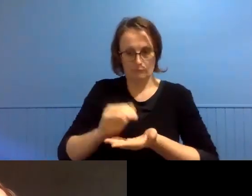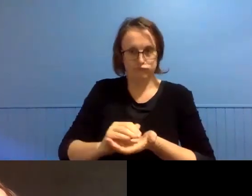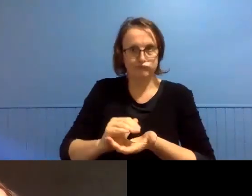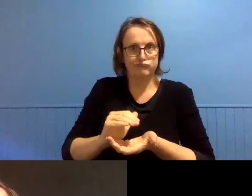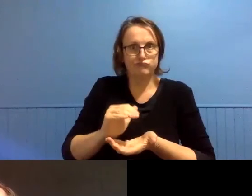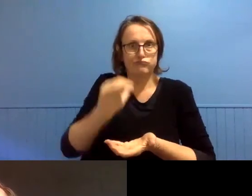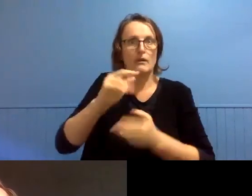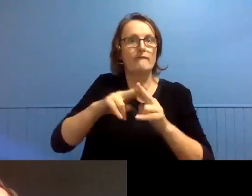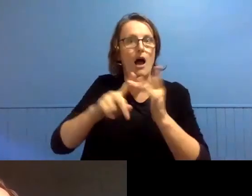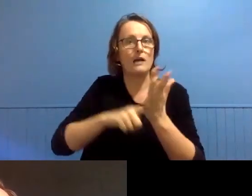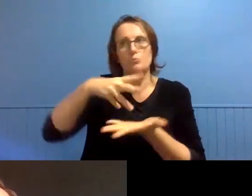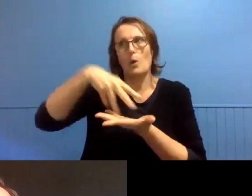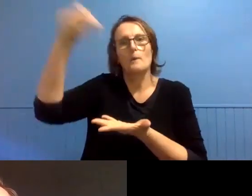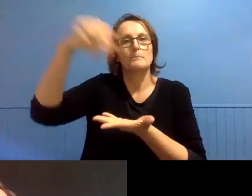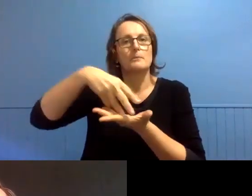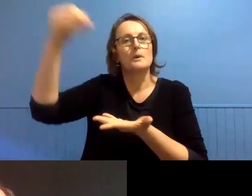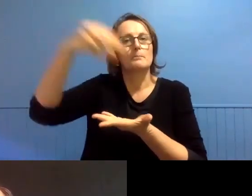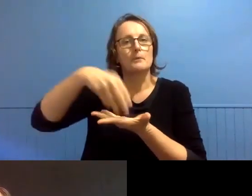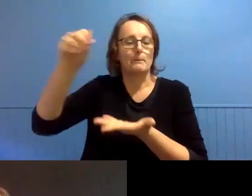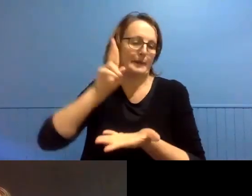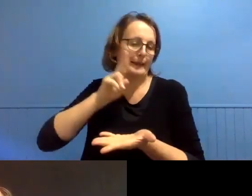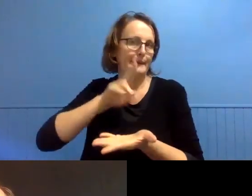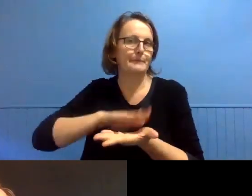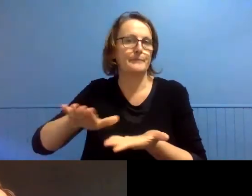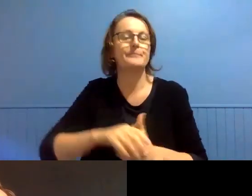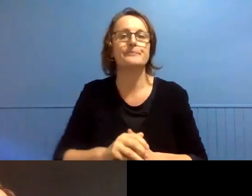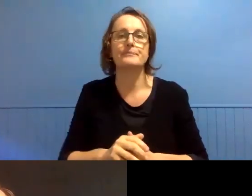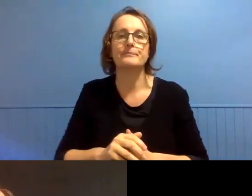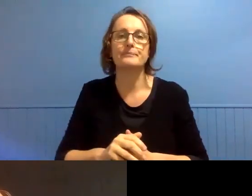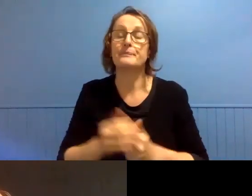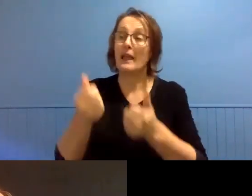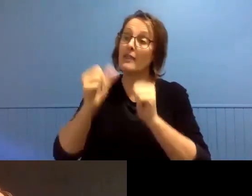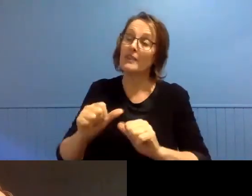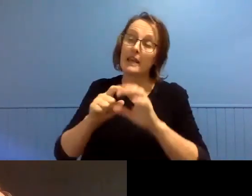Our next question, some great questions - any advice - this is